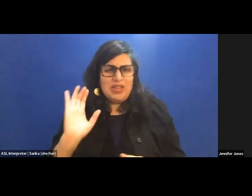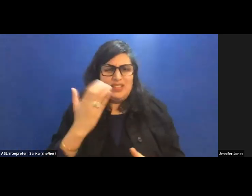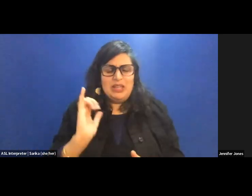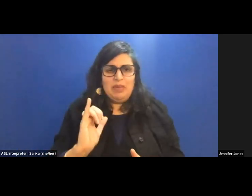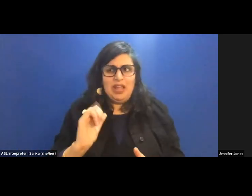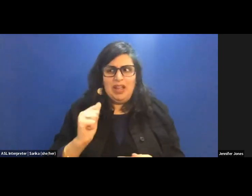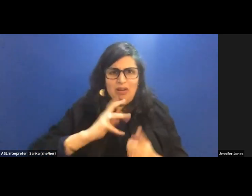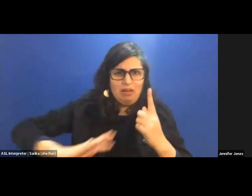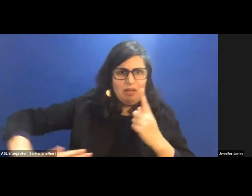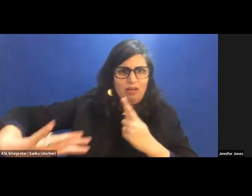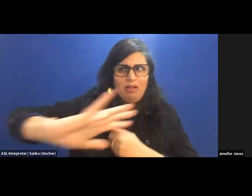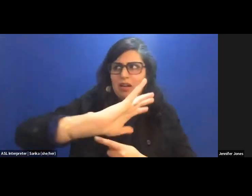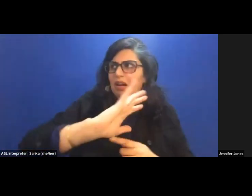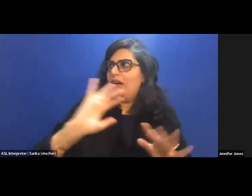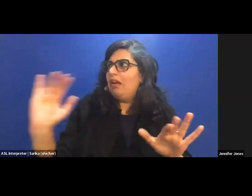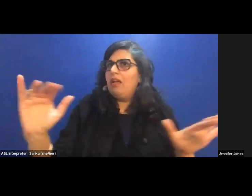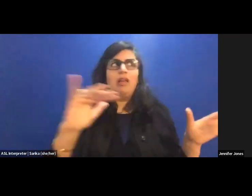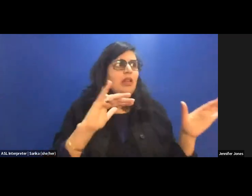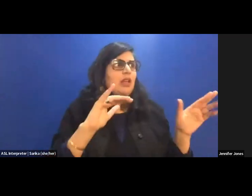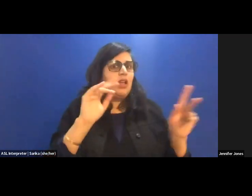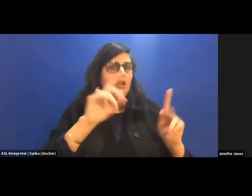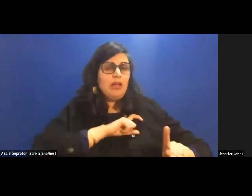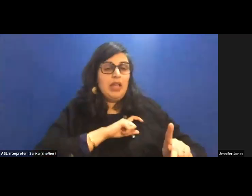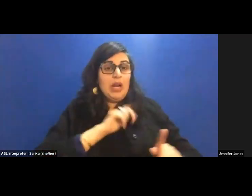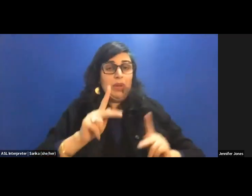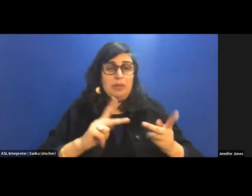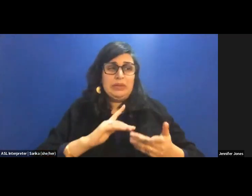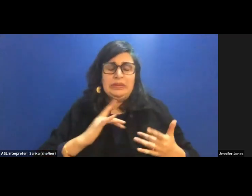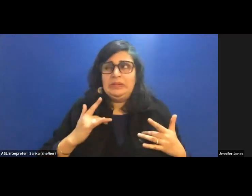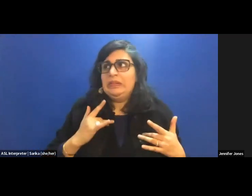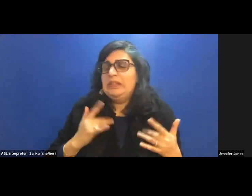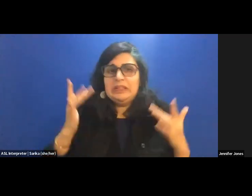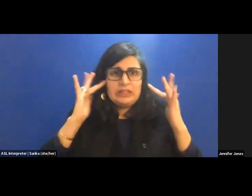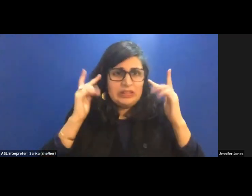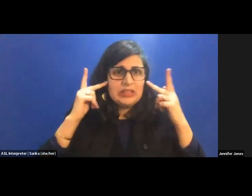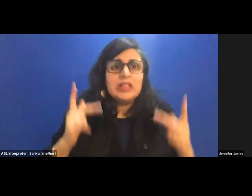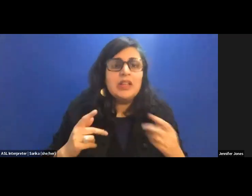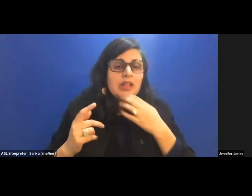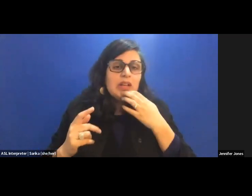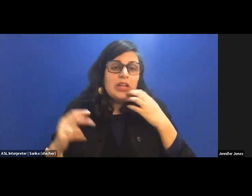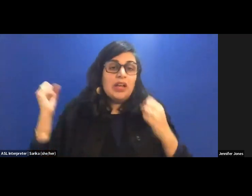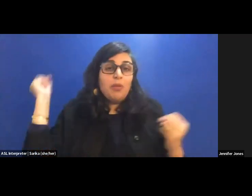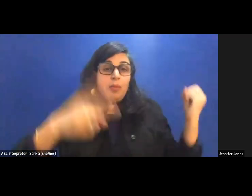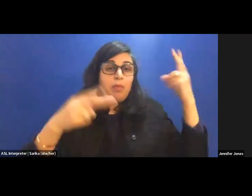to my daughter's throat. So we began to look to see where we could leave. We seem like we were surrounded